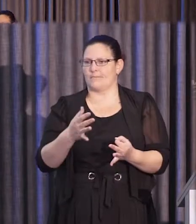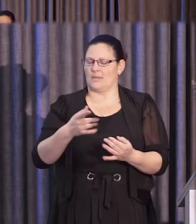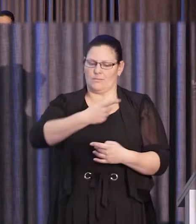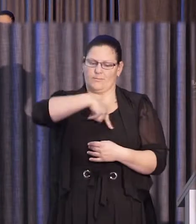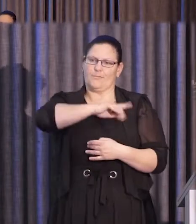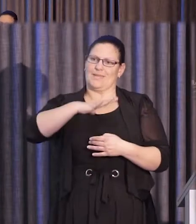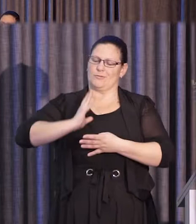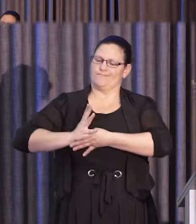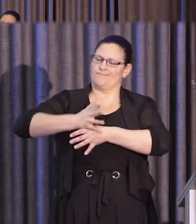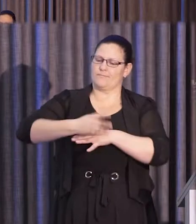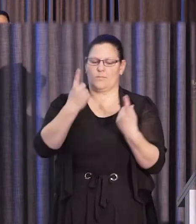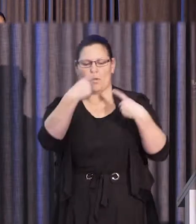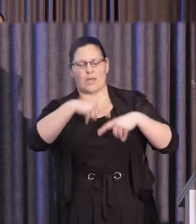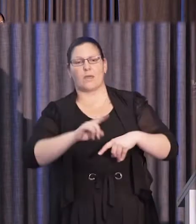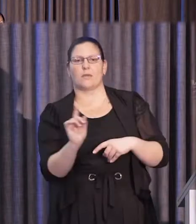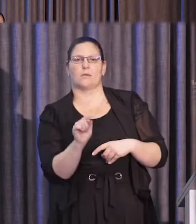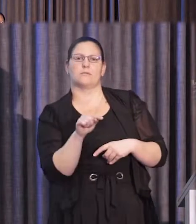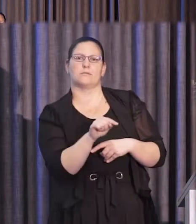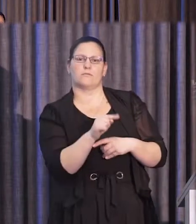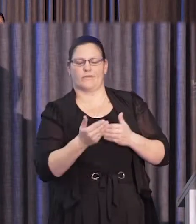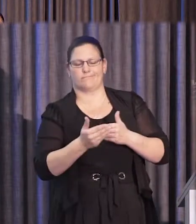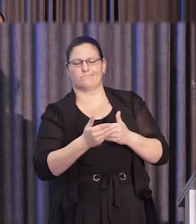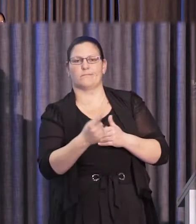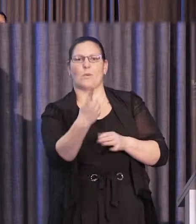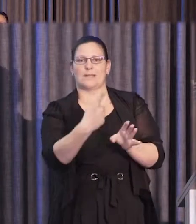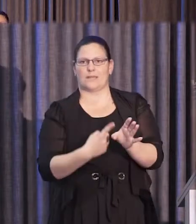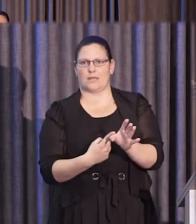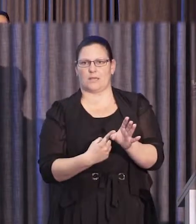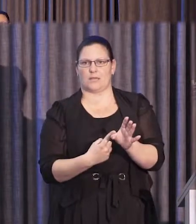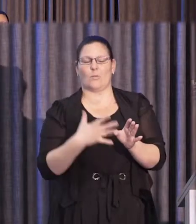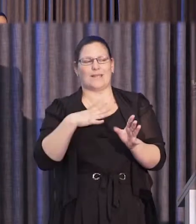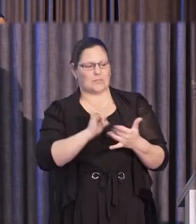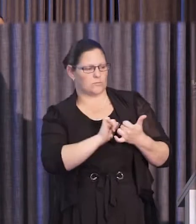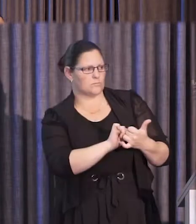and that's something that we very much want to do in conjunction with people with disability and their communities.